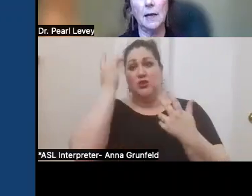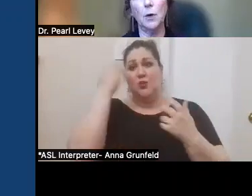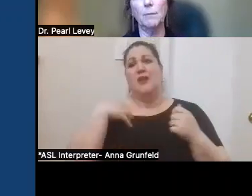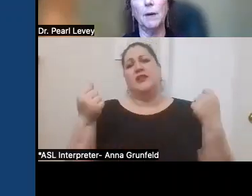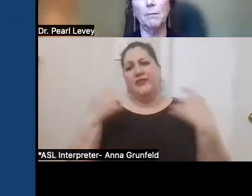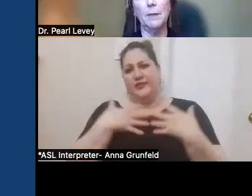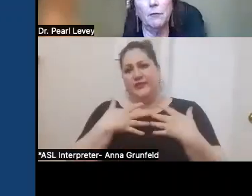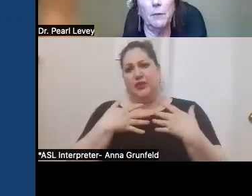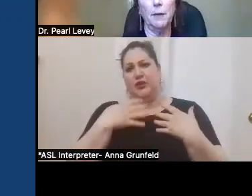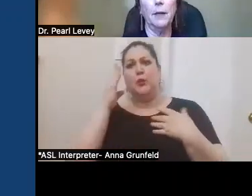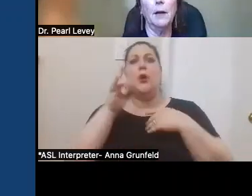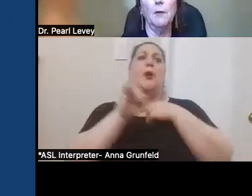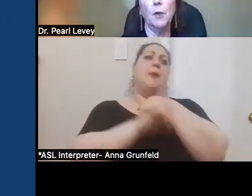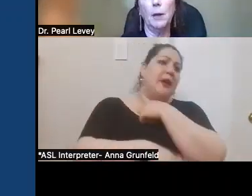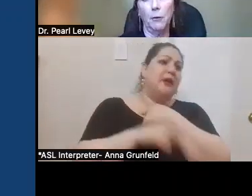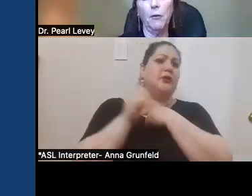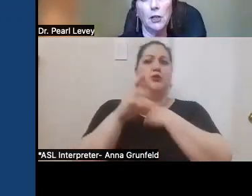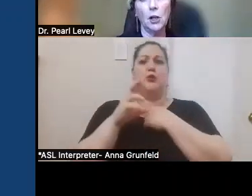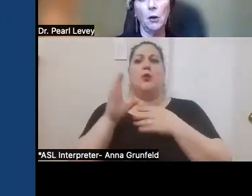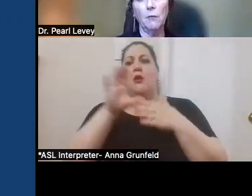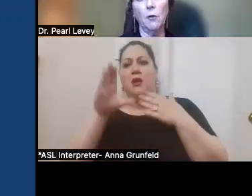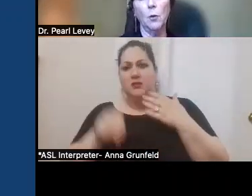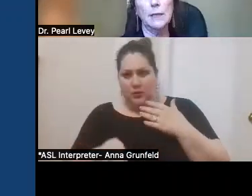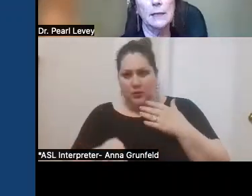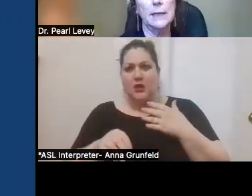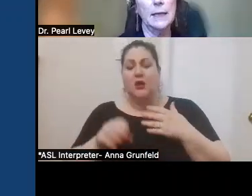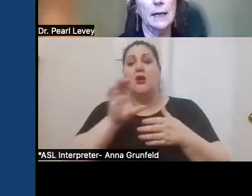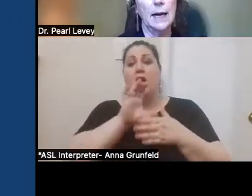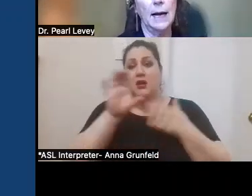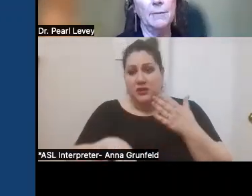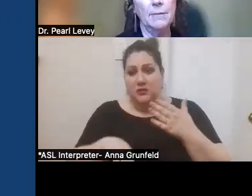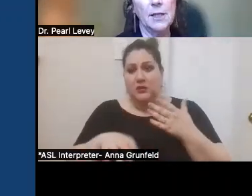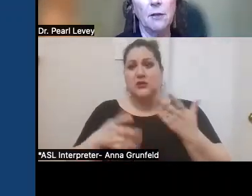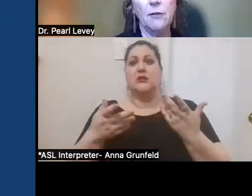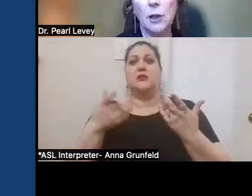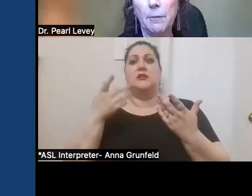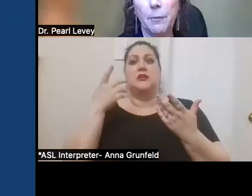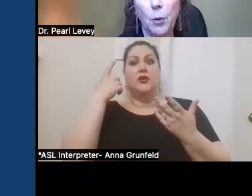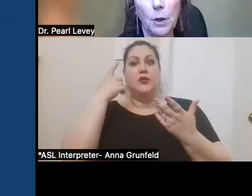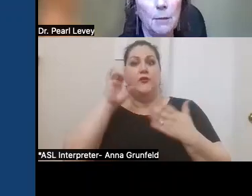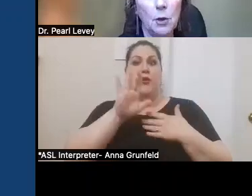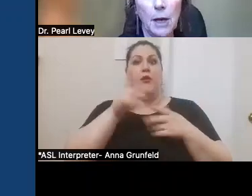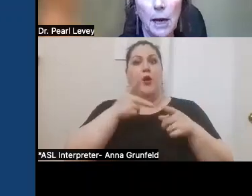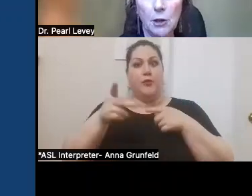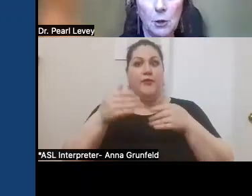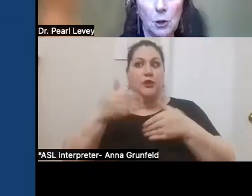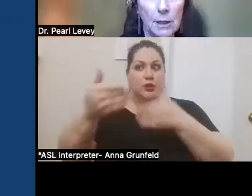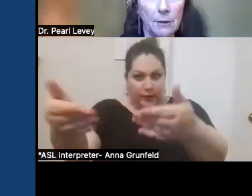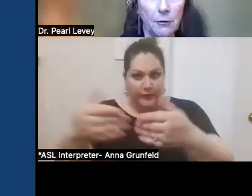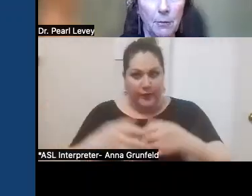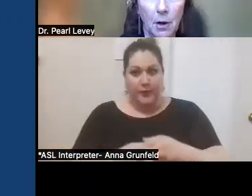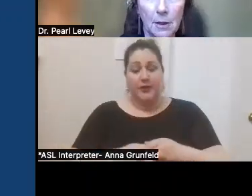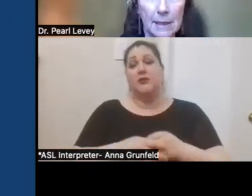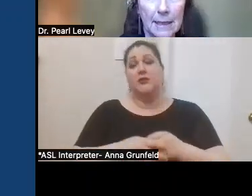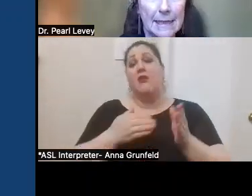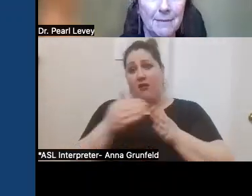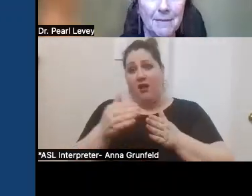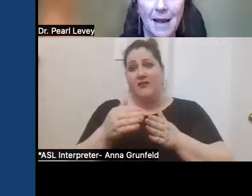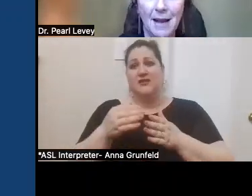And what it might mean for them with a profession going forward. There's often poor communication between different parties.